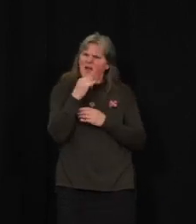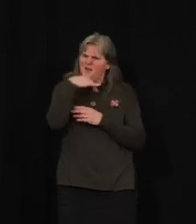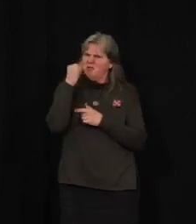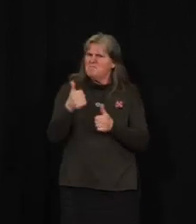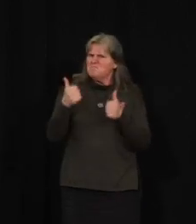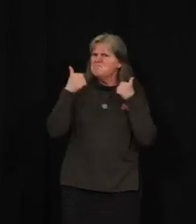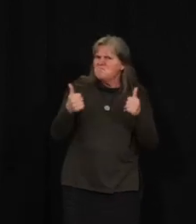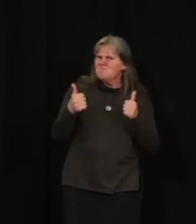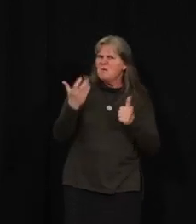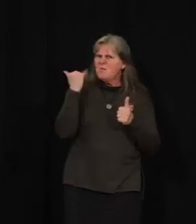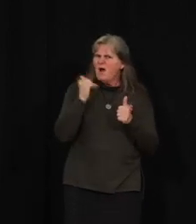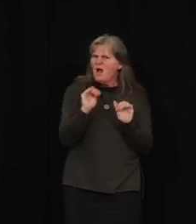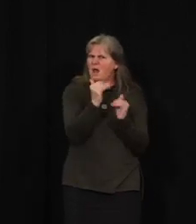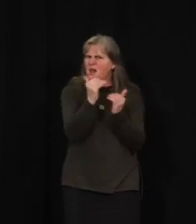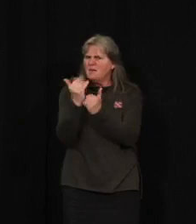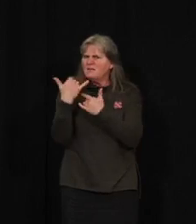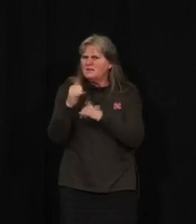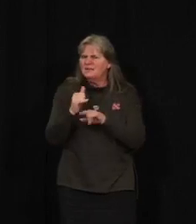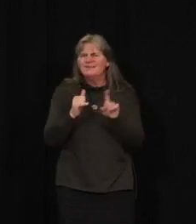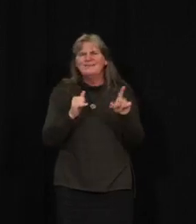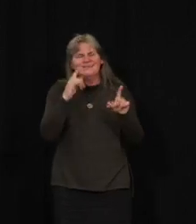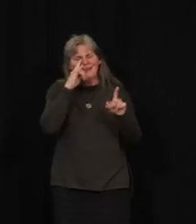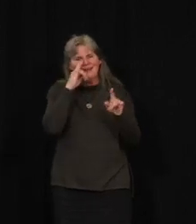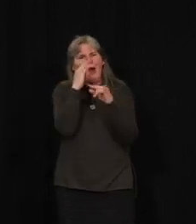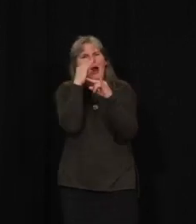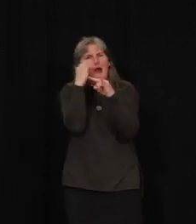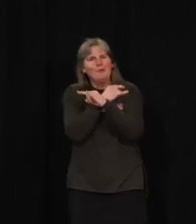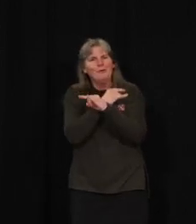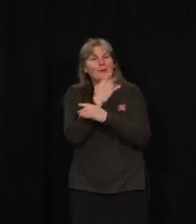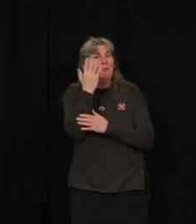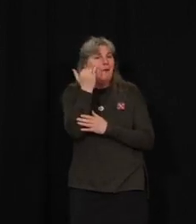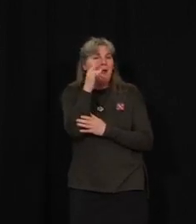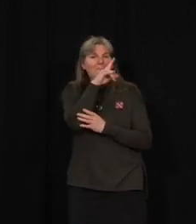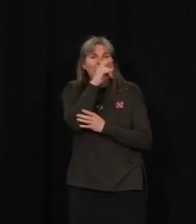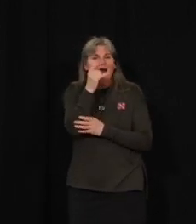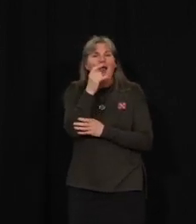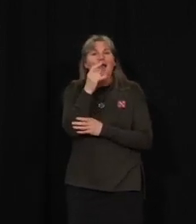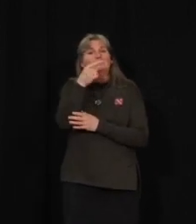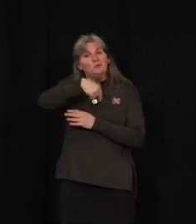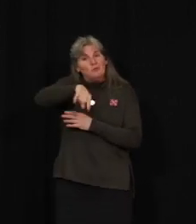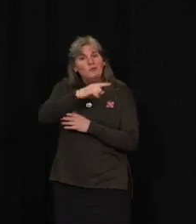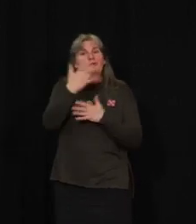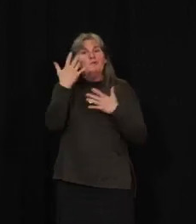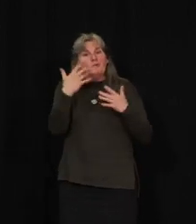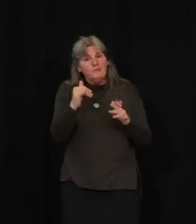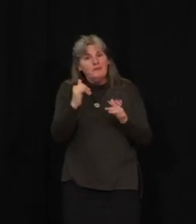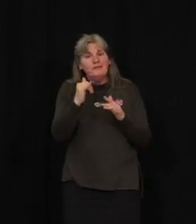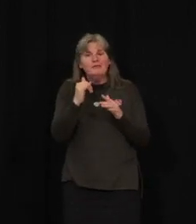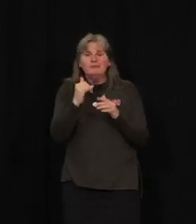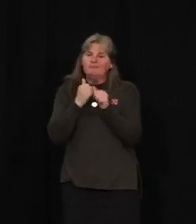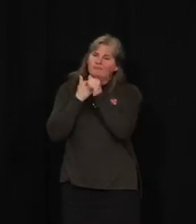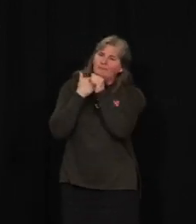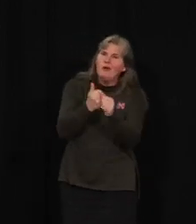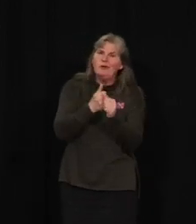It is because we have kept thins button down that we are doing as well as we are. But there is definitely daylight